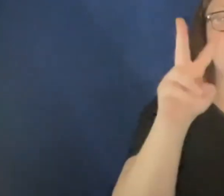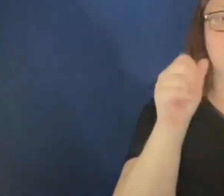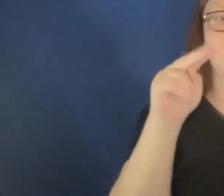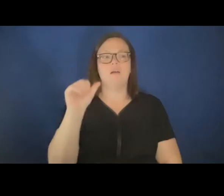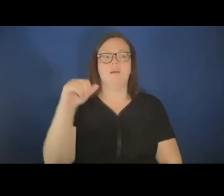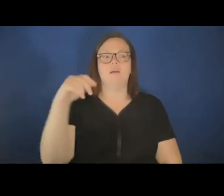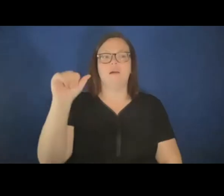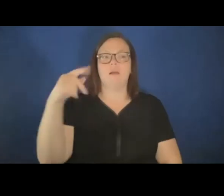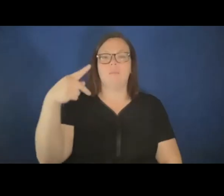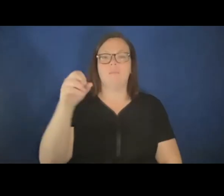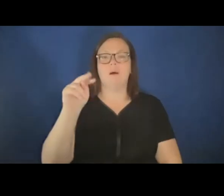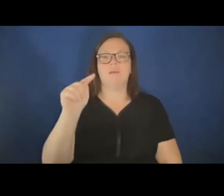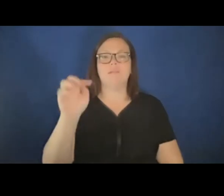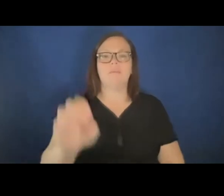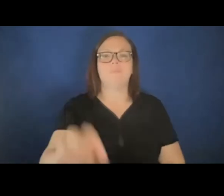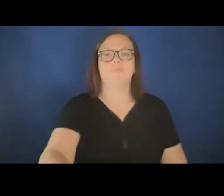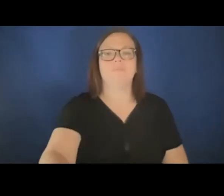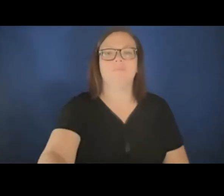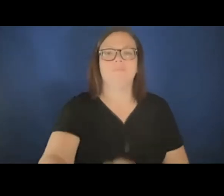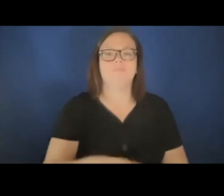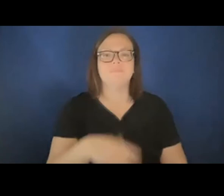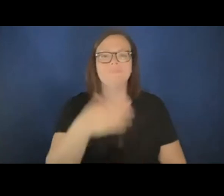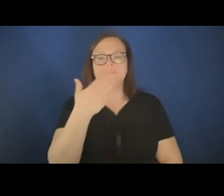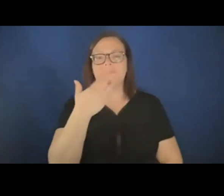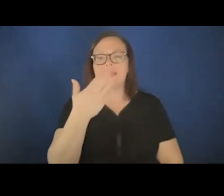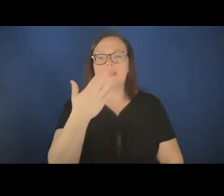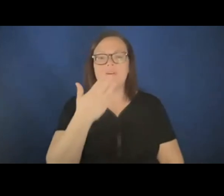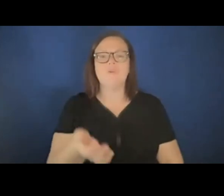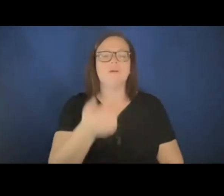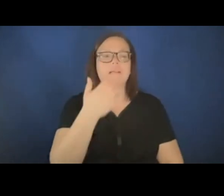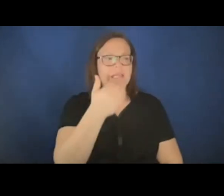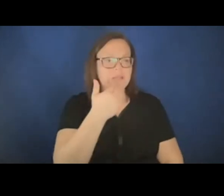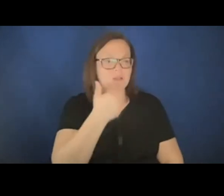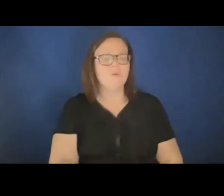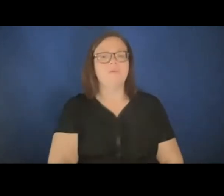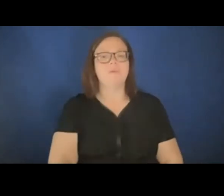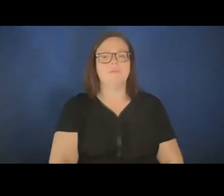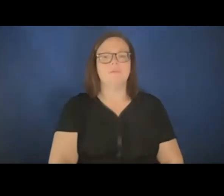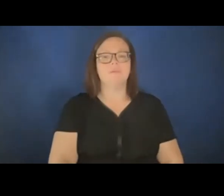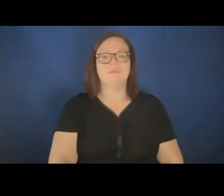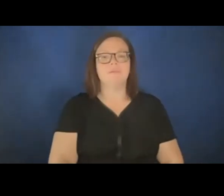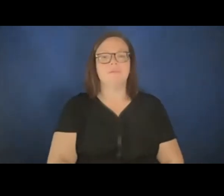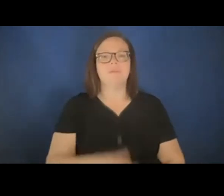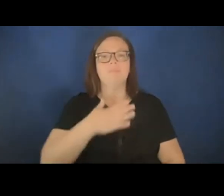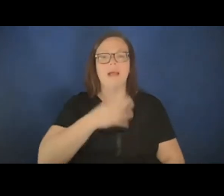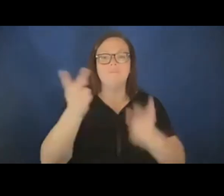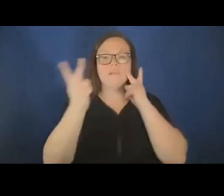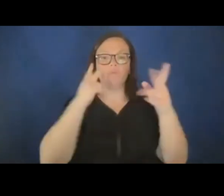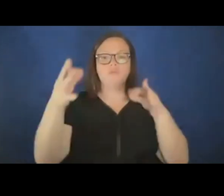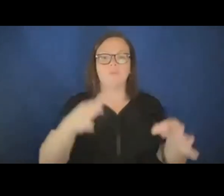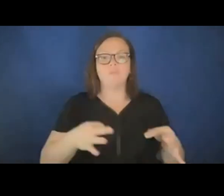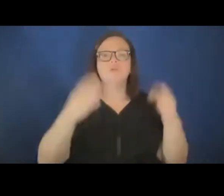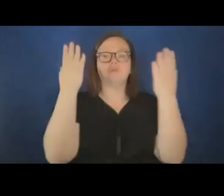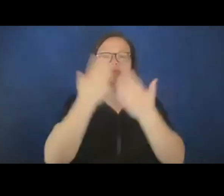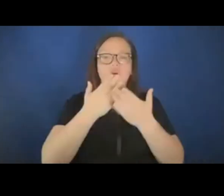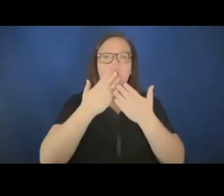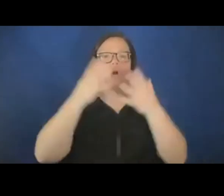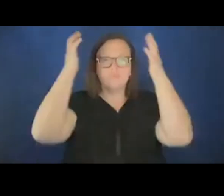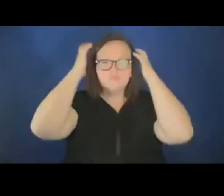Thank you, CD, thank you Open Mouth. My visual description is dark curly hair, I'm wearing